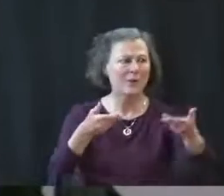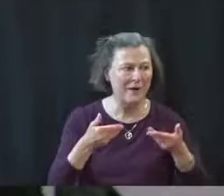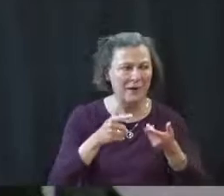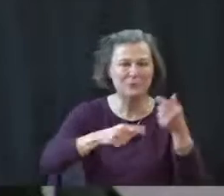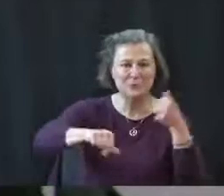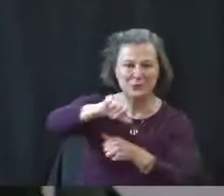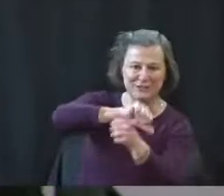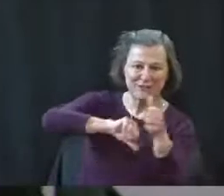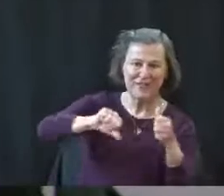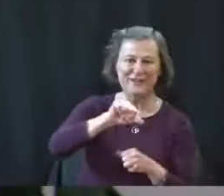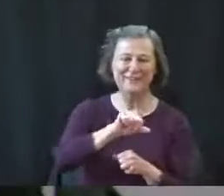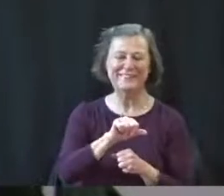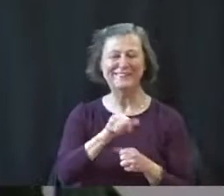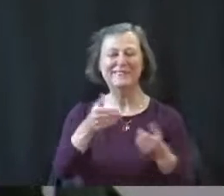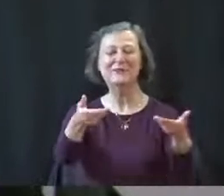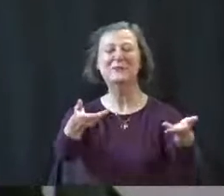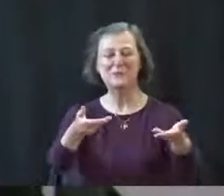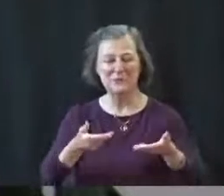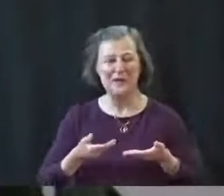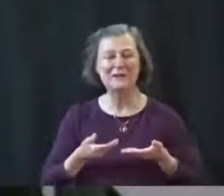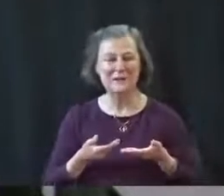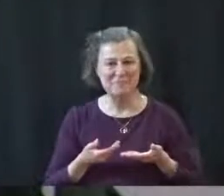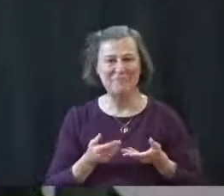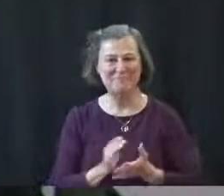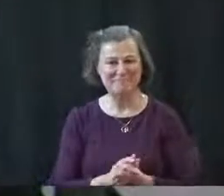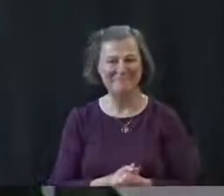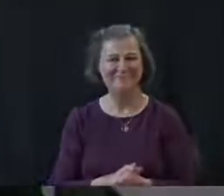to one another. Welcome.